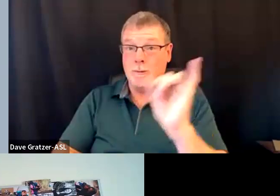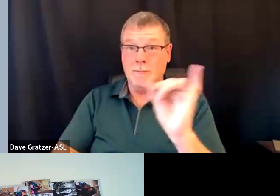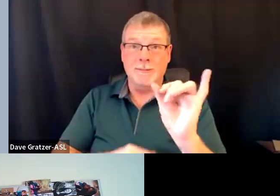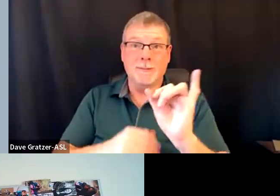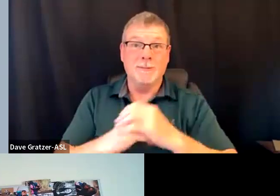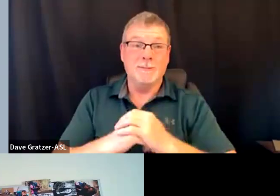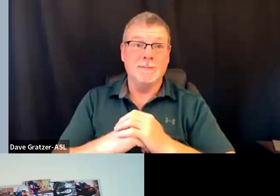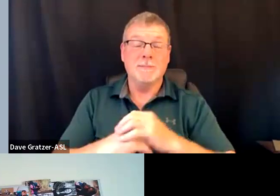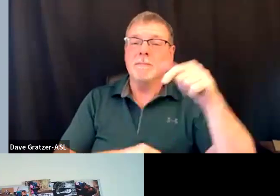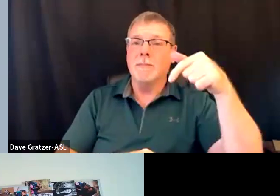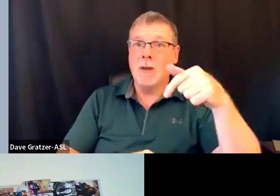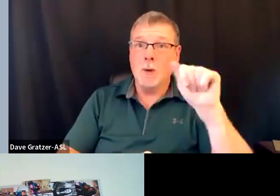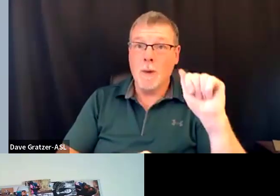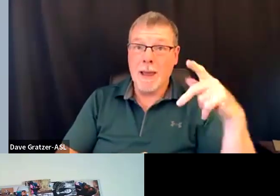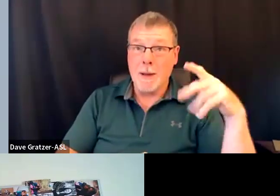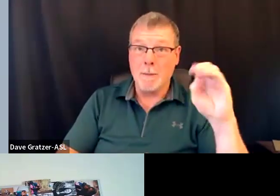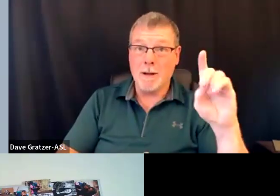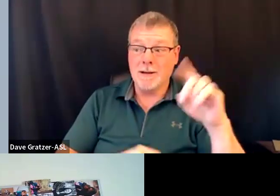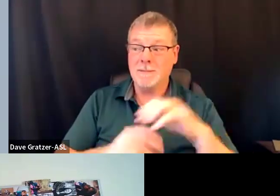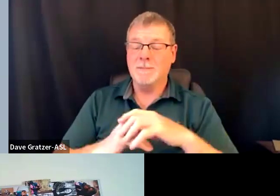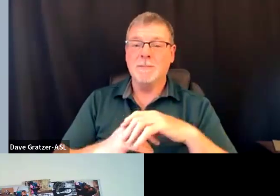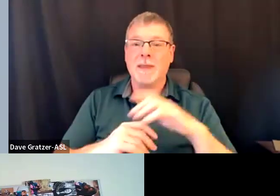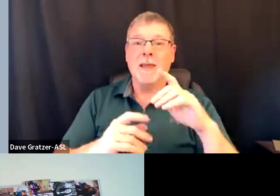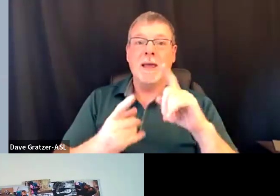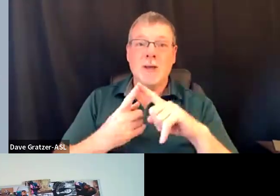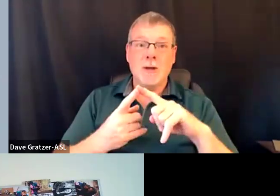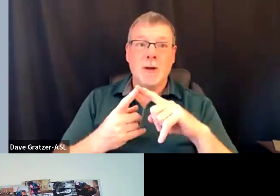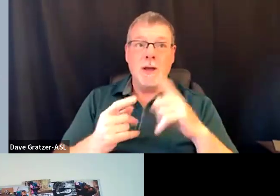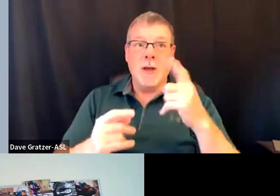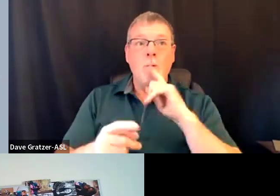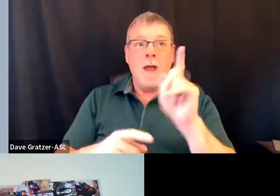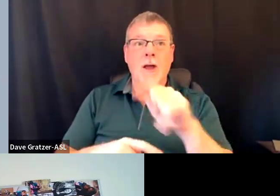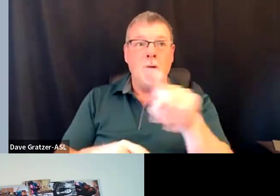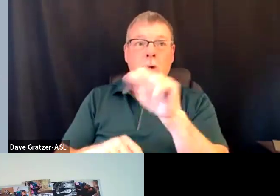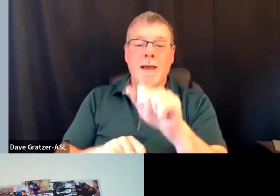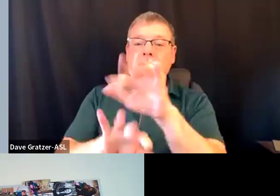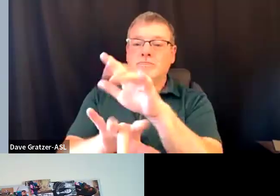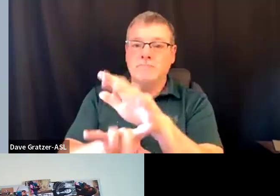The Q&A pod in your Zoom toolbar will be where you can enter in your questions.